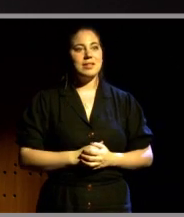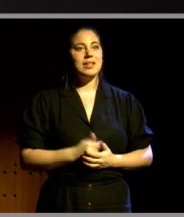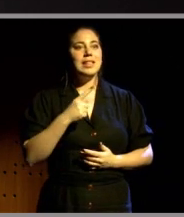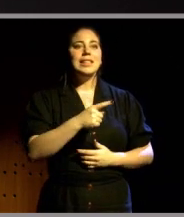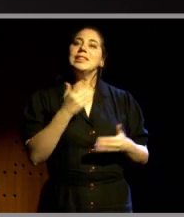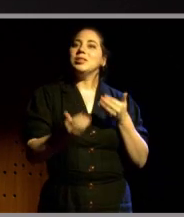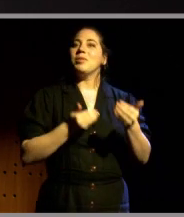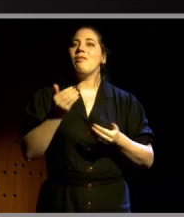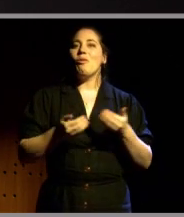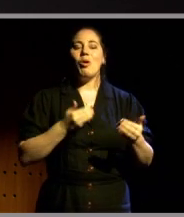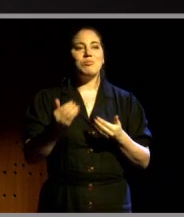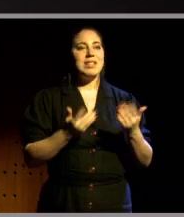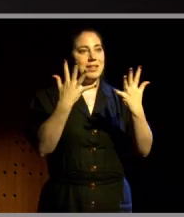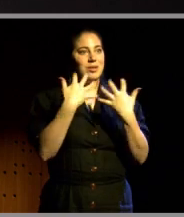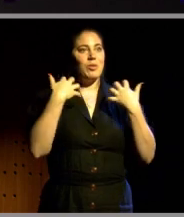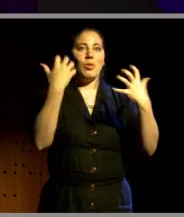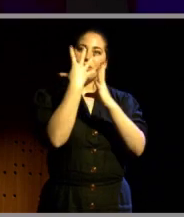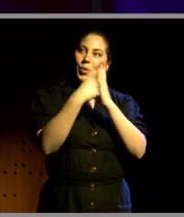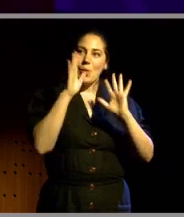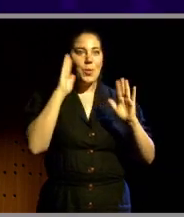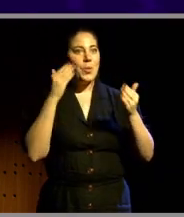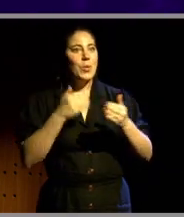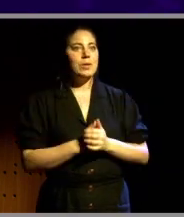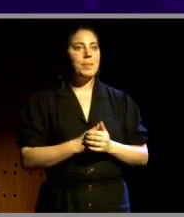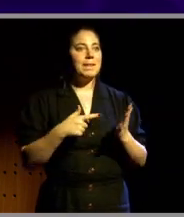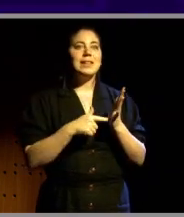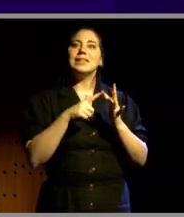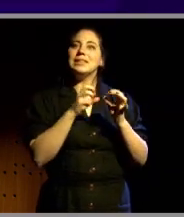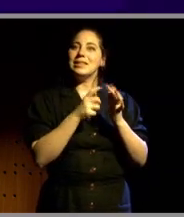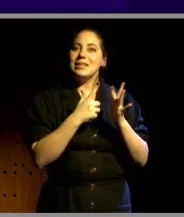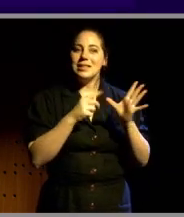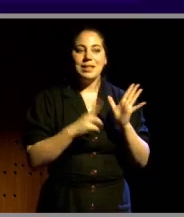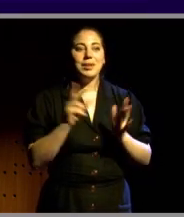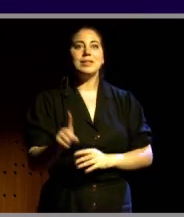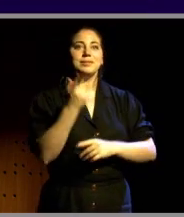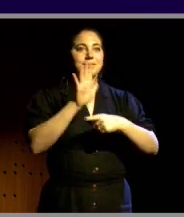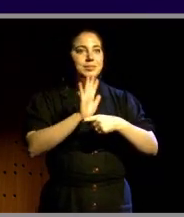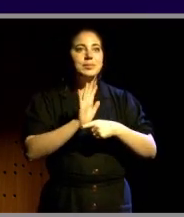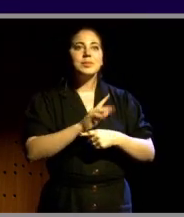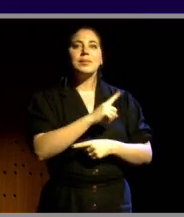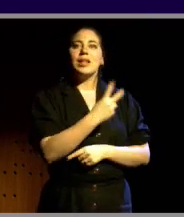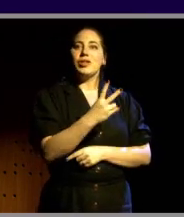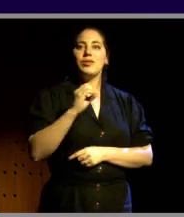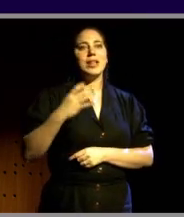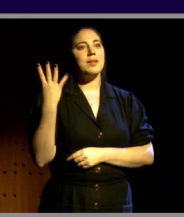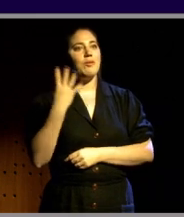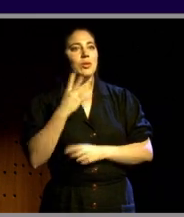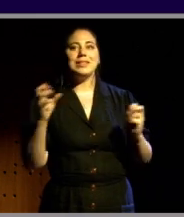have left audiences captivated. Tibian made his debut appearance in Black Diggers at the 2014 Sydney Festival,